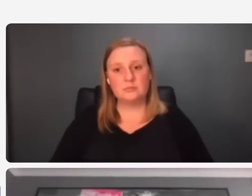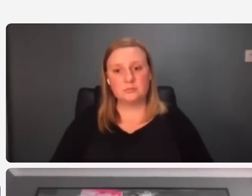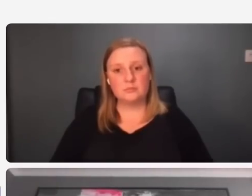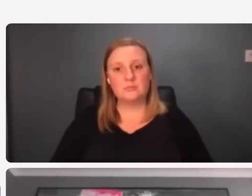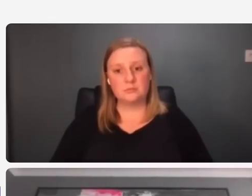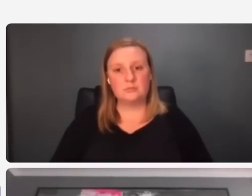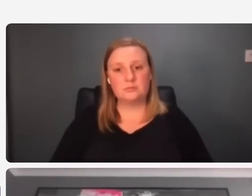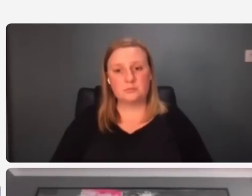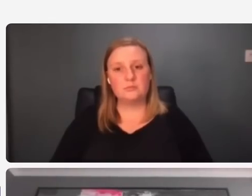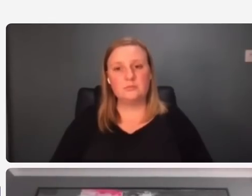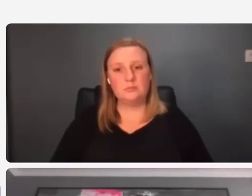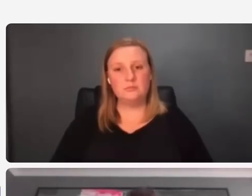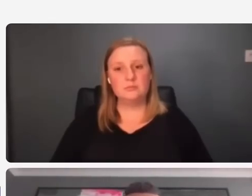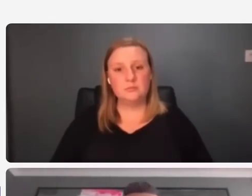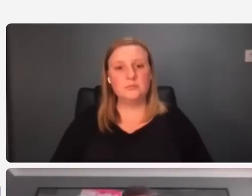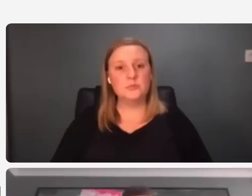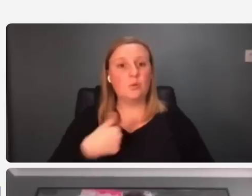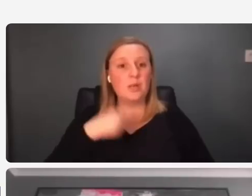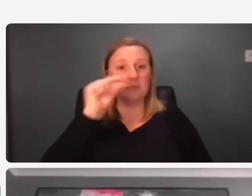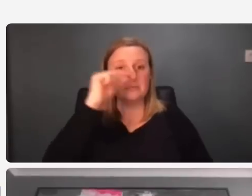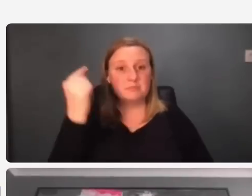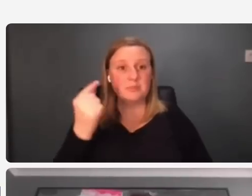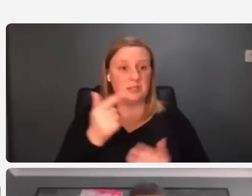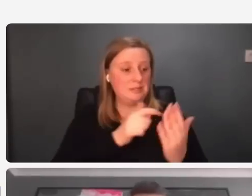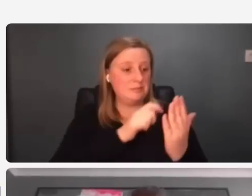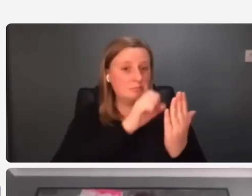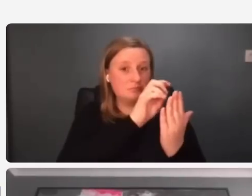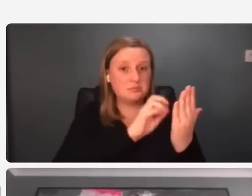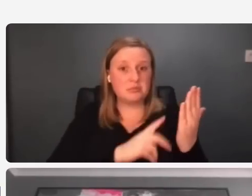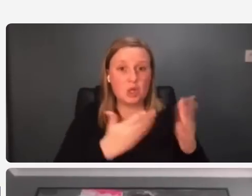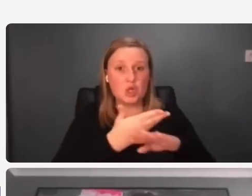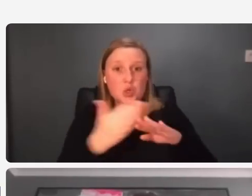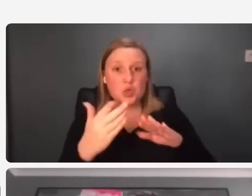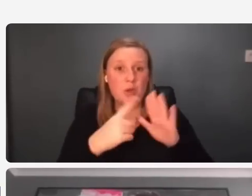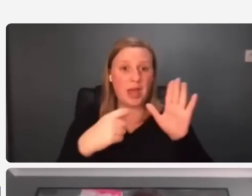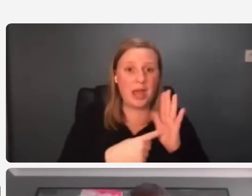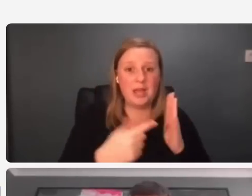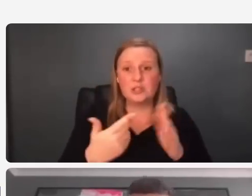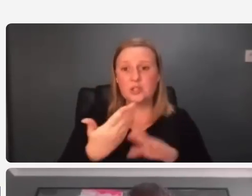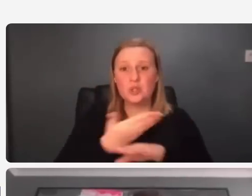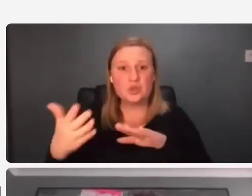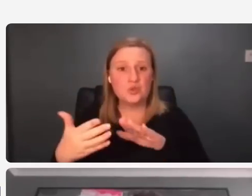domain ahead of time what's coming. So as much as we can put that schedule up on the